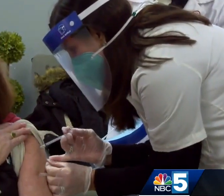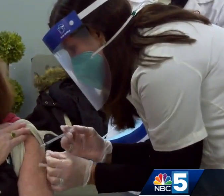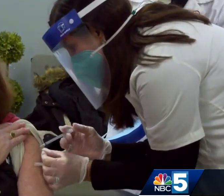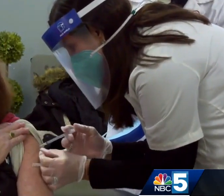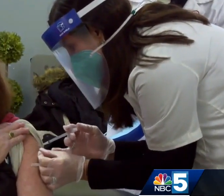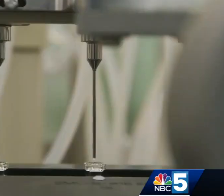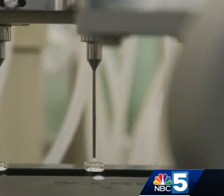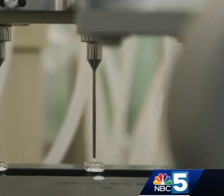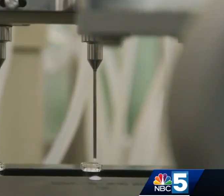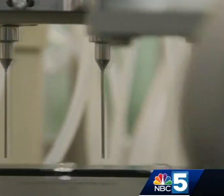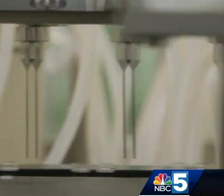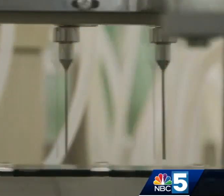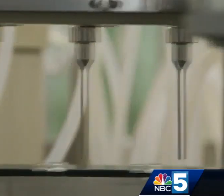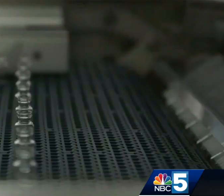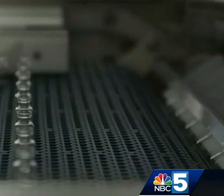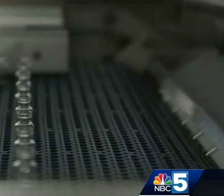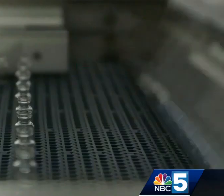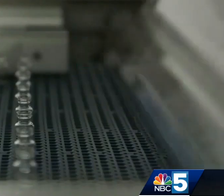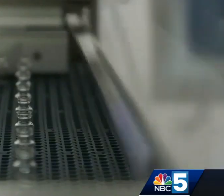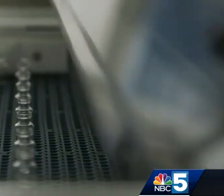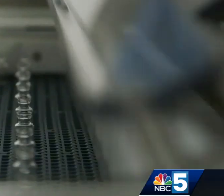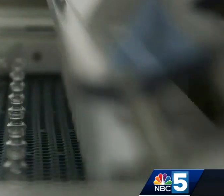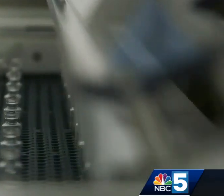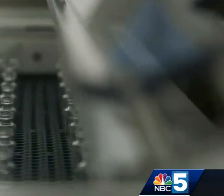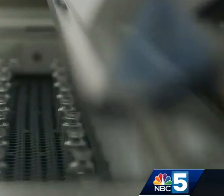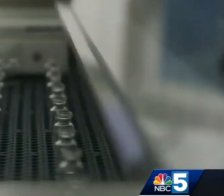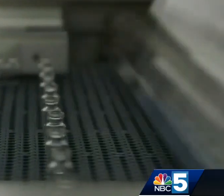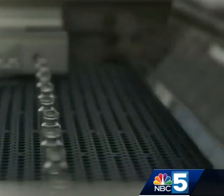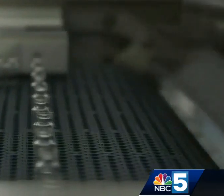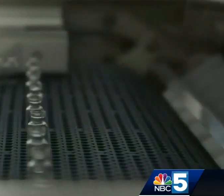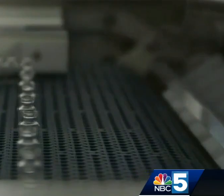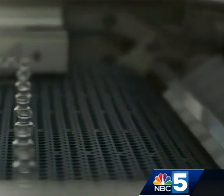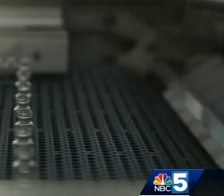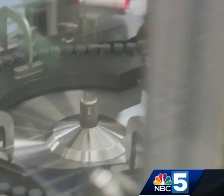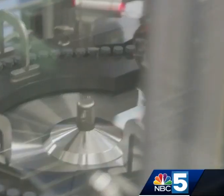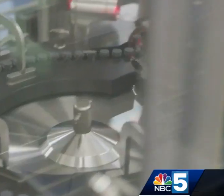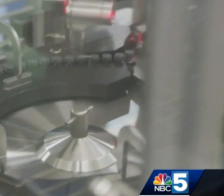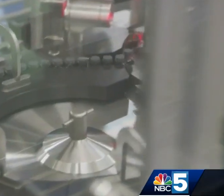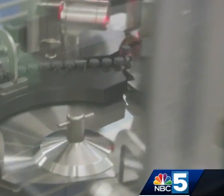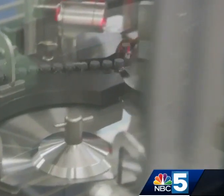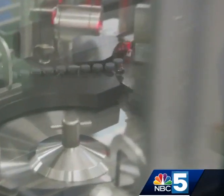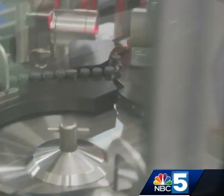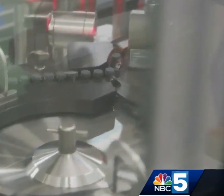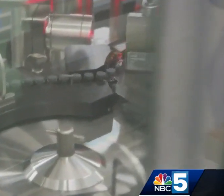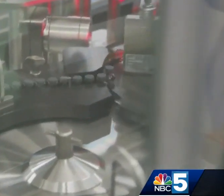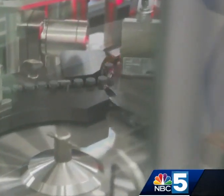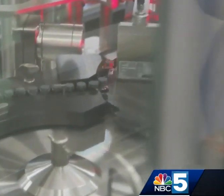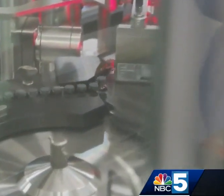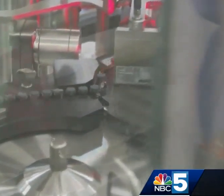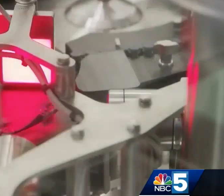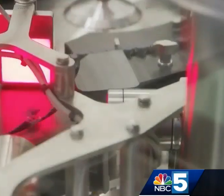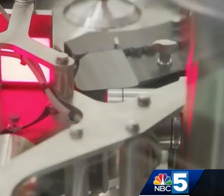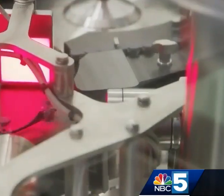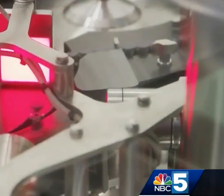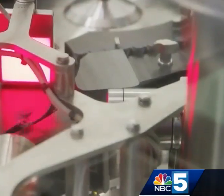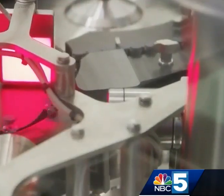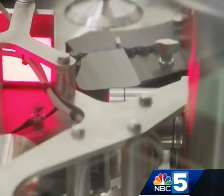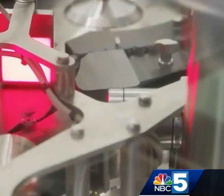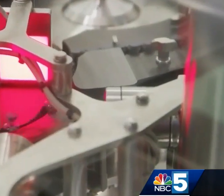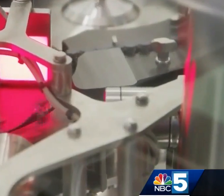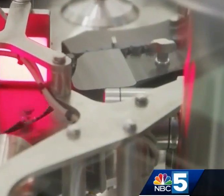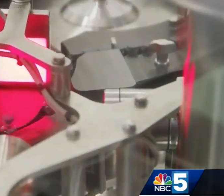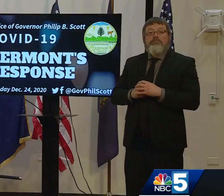AND AS THE STATE CONTINUES TO VACCINATE HEALTH CARE WORKERS AND THOSE IN LONGTERM CARE FACILITIES- THEY ARE ALSO THINKING ABOUT WHOS NEXT...